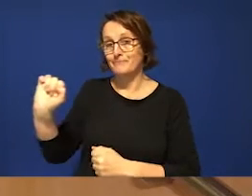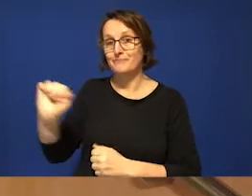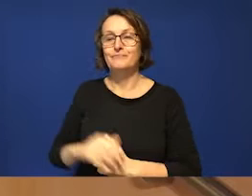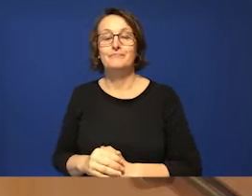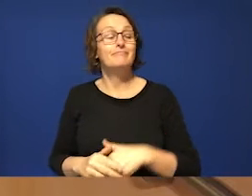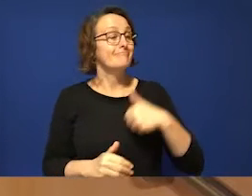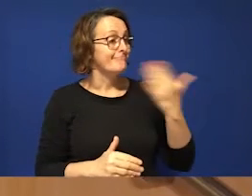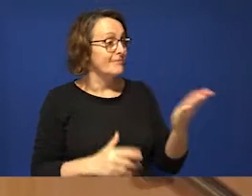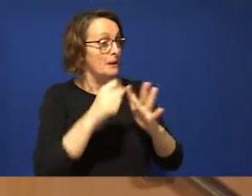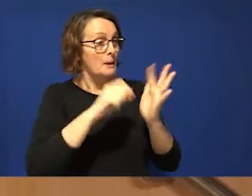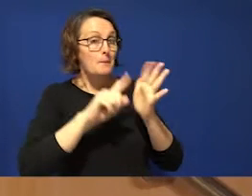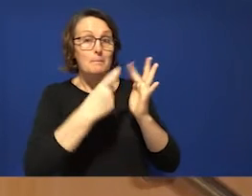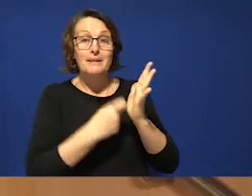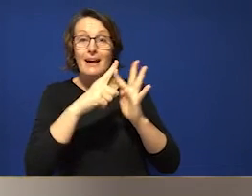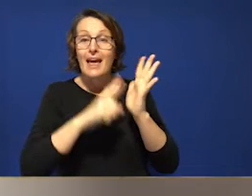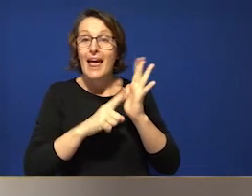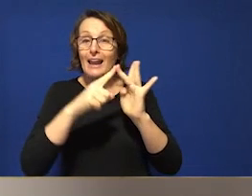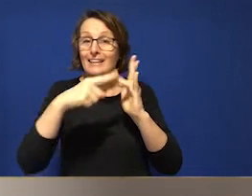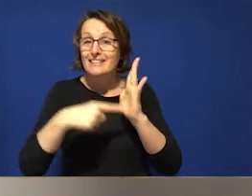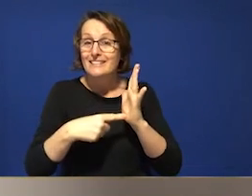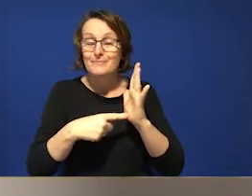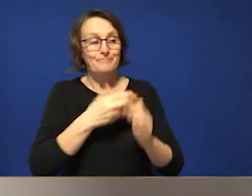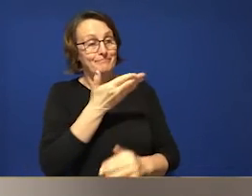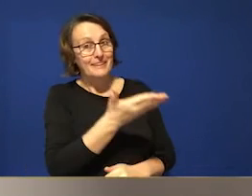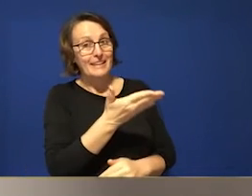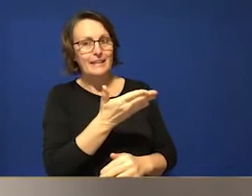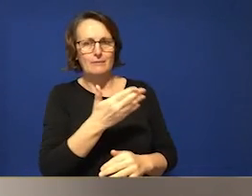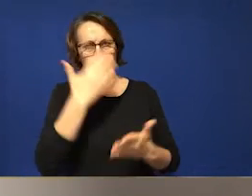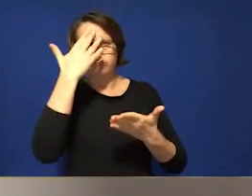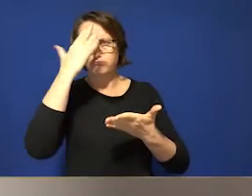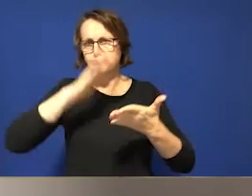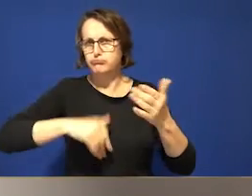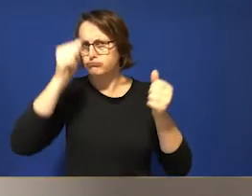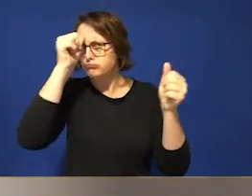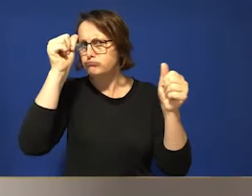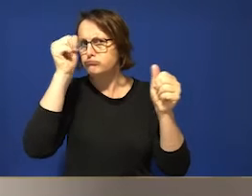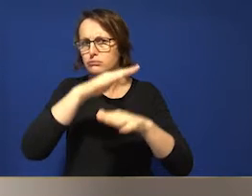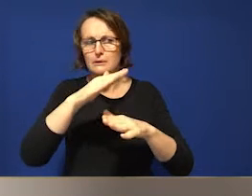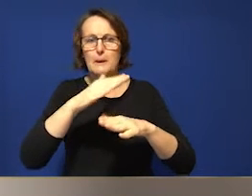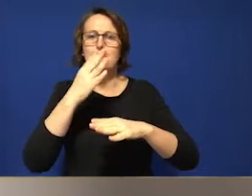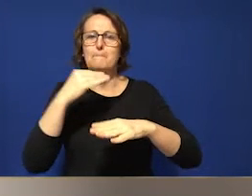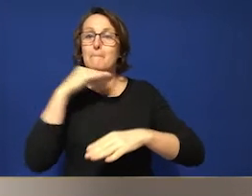And to Peter Elliot. Peter is a well known and well loved Melbourne architect